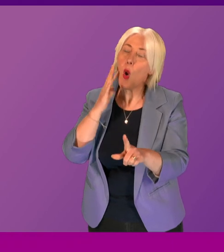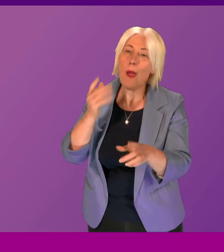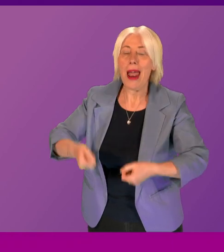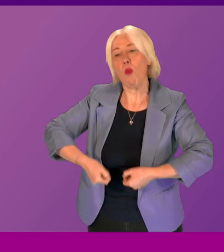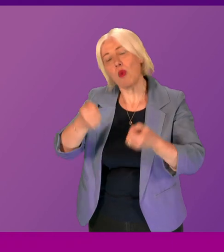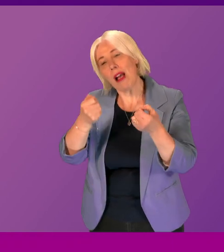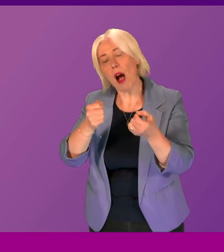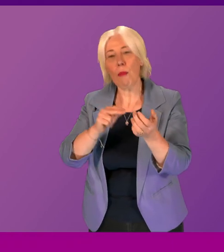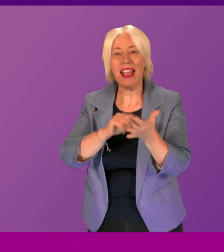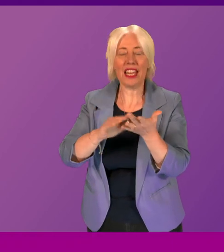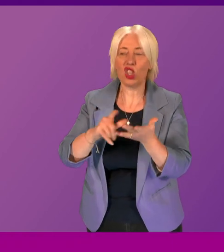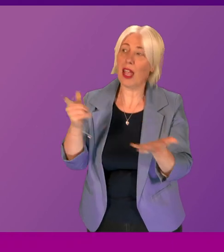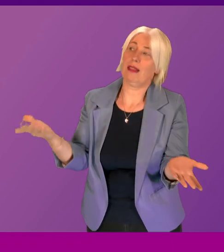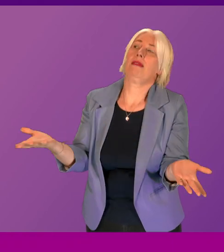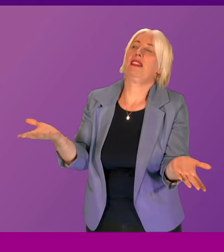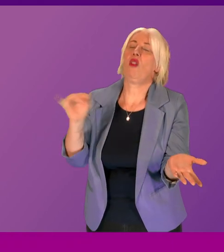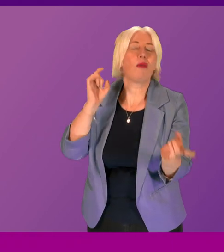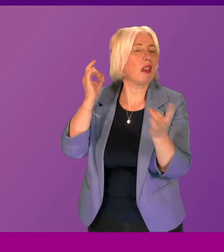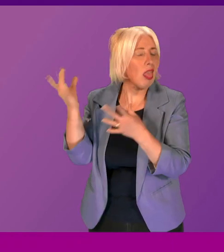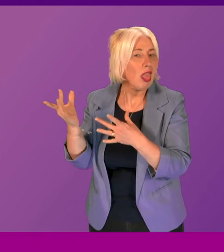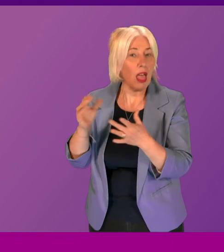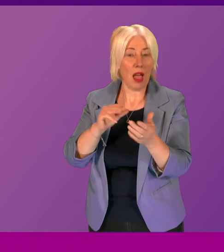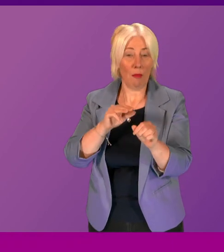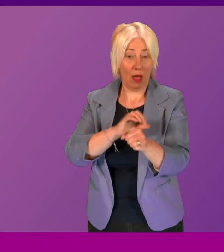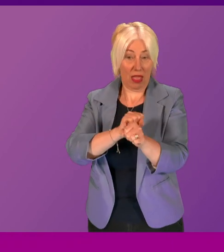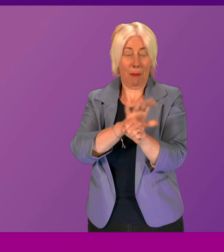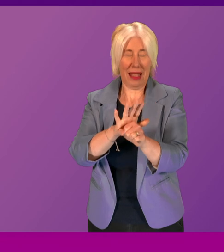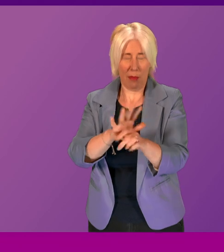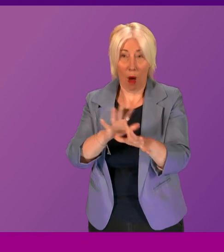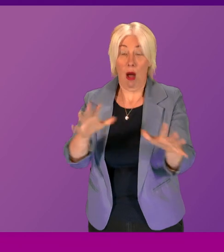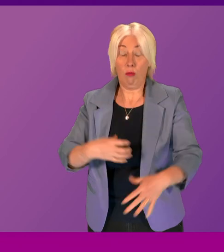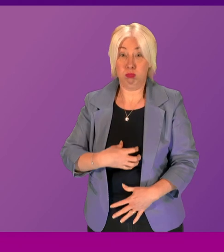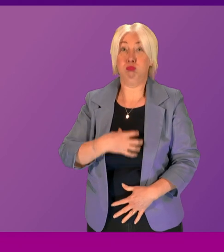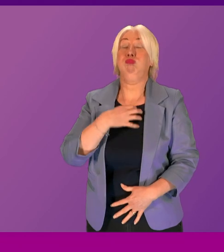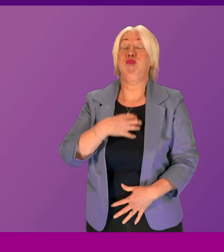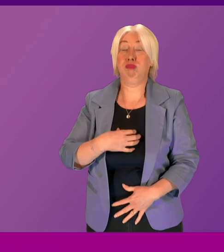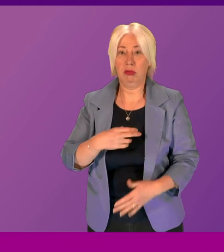The pandemic was the biggest shock that our NHS has faced in its 75-year existence.